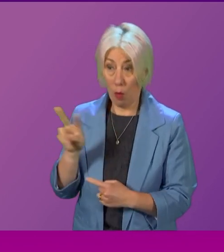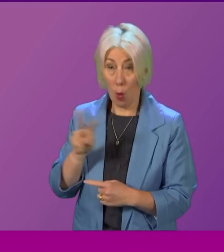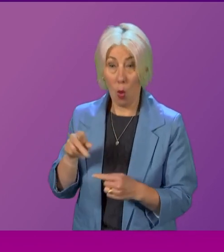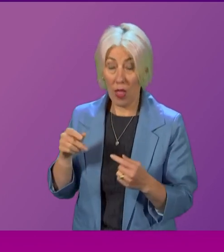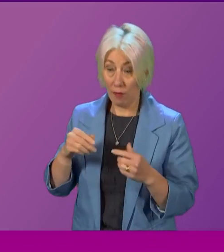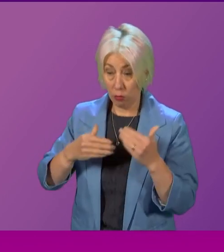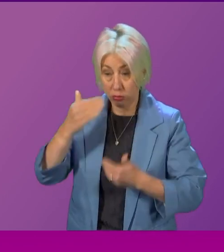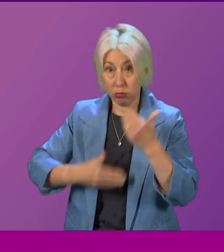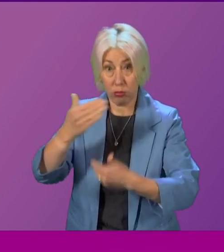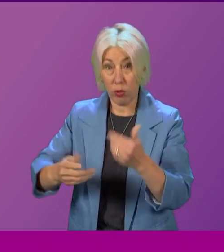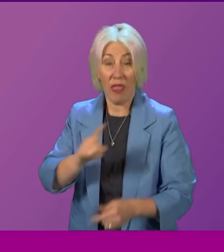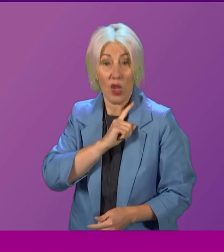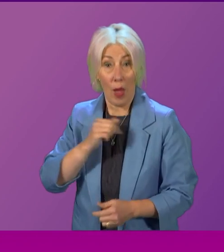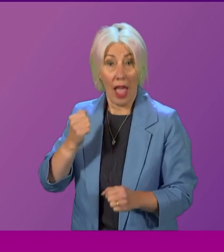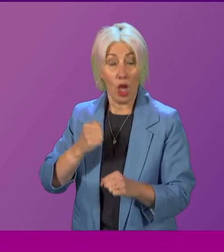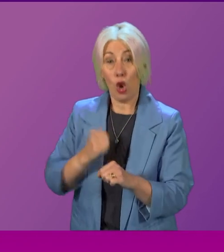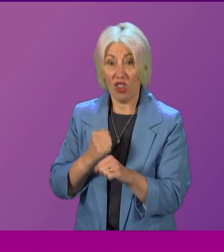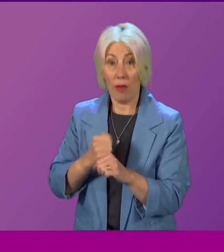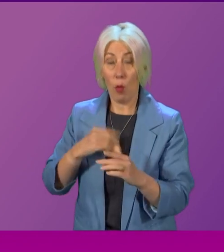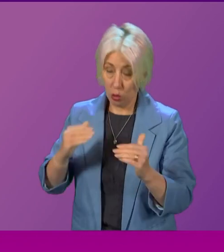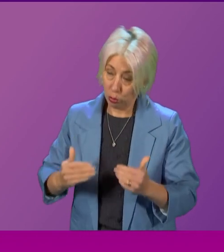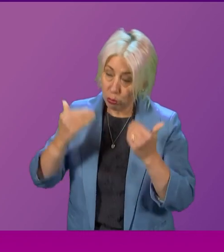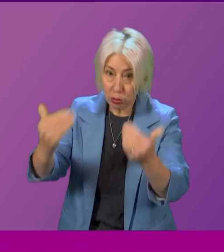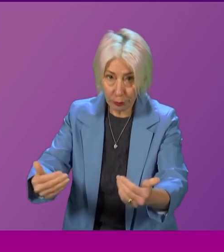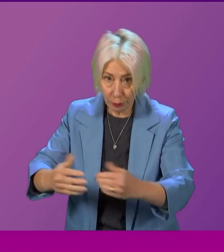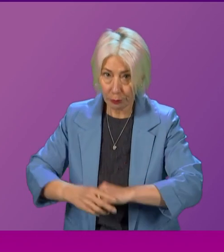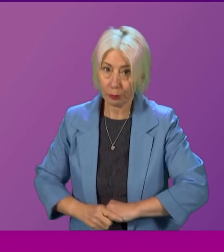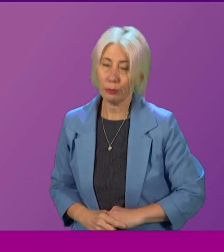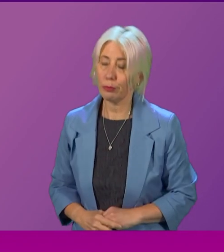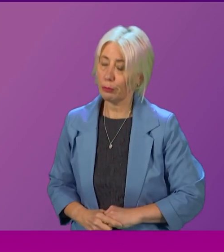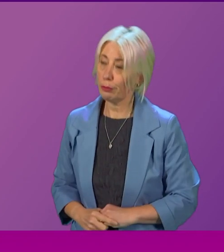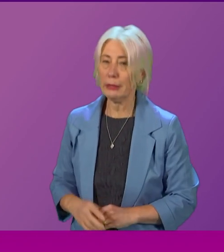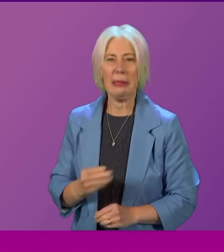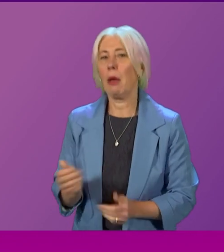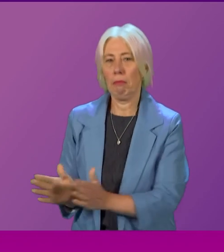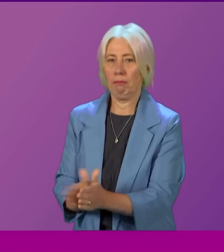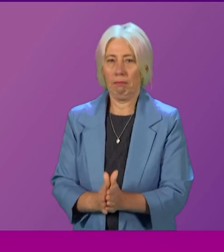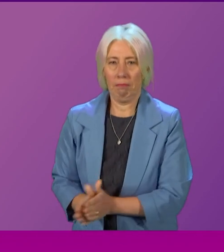Government seeks to do.